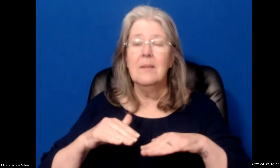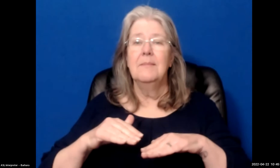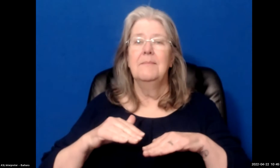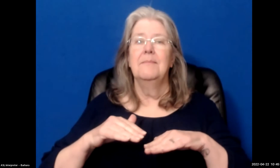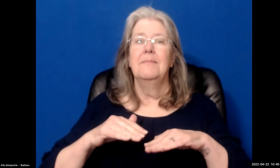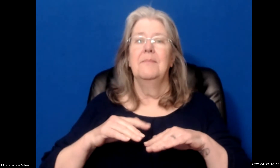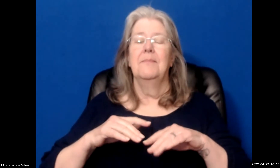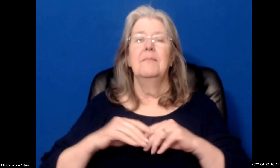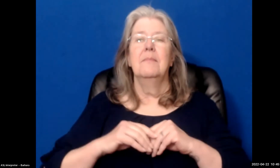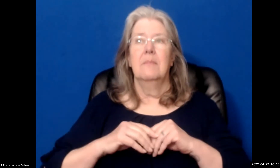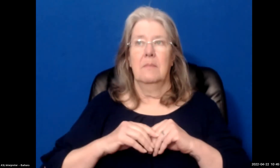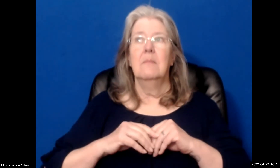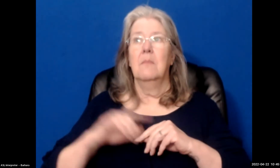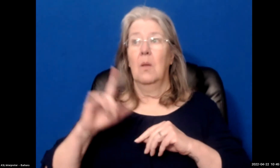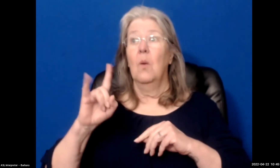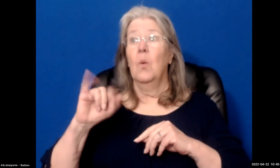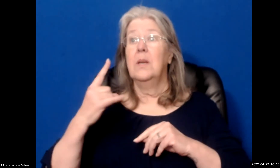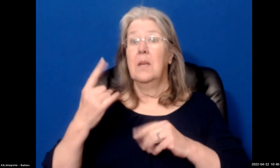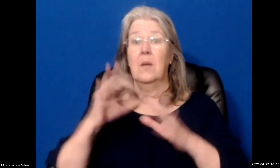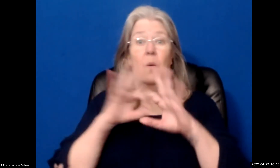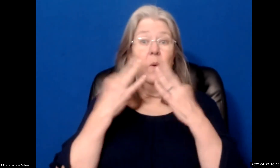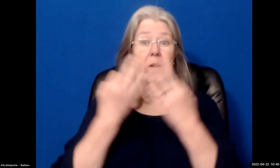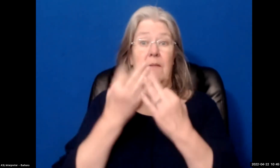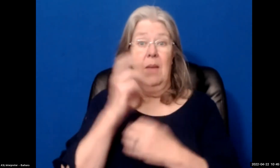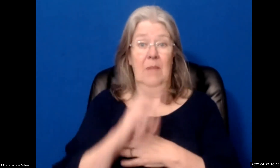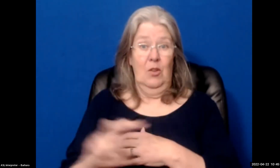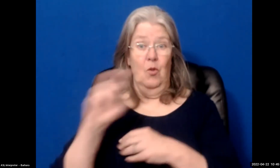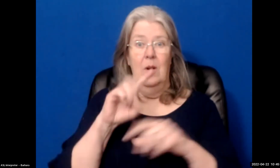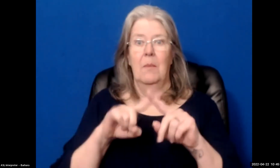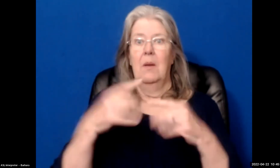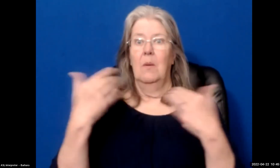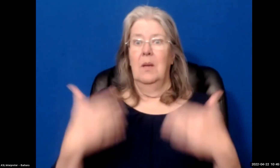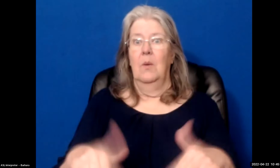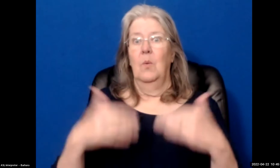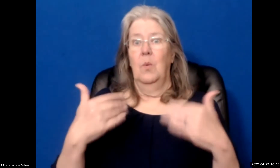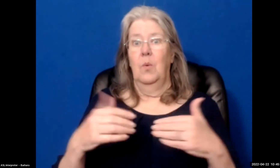We did do like one family trip, we took some extreme measures to stay stay.